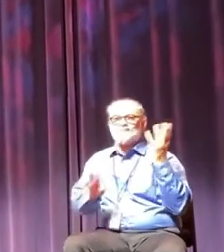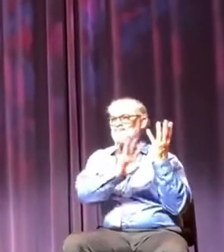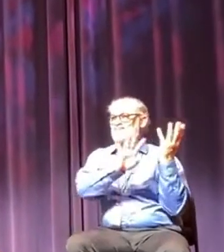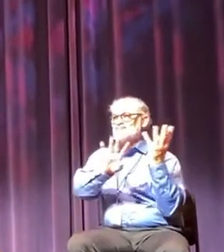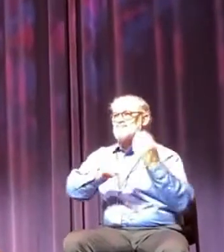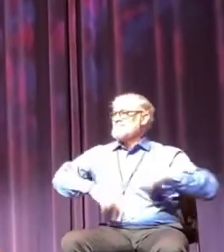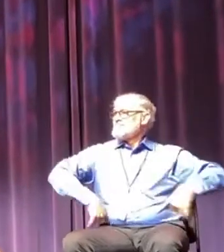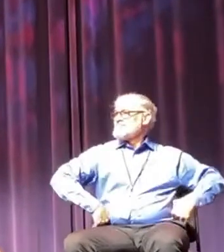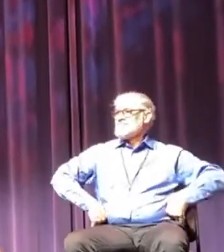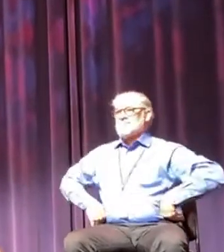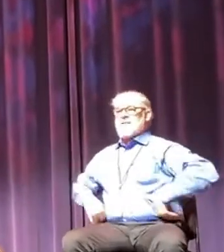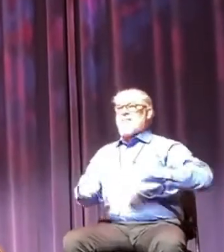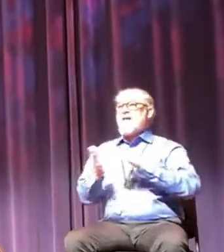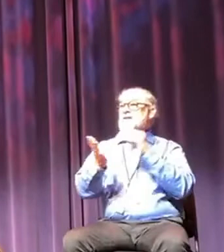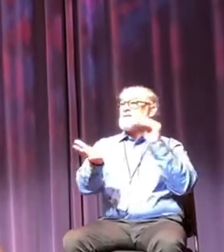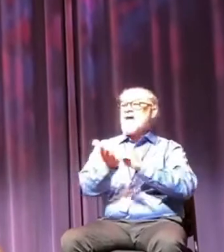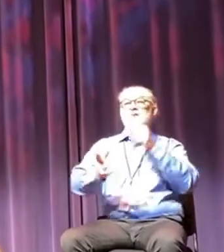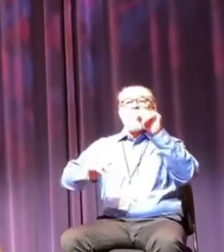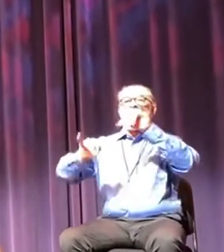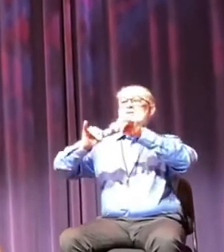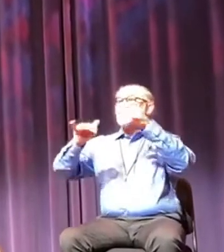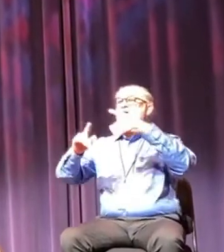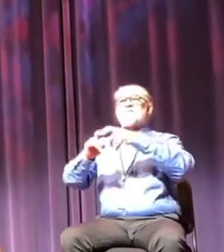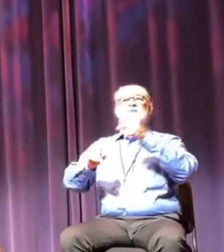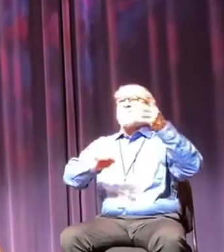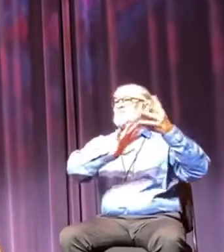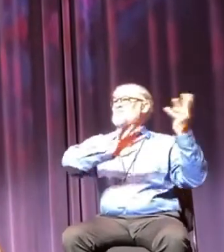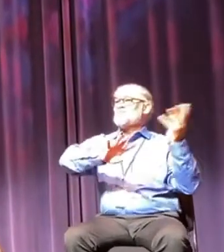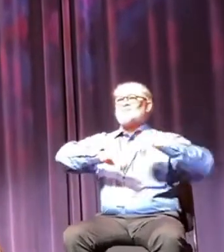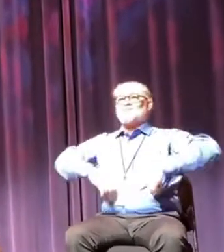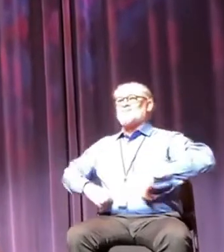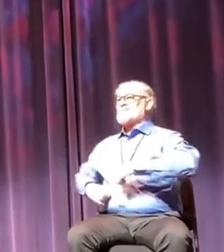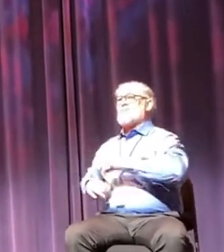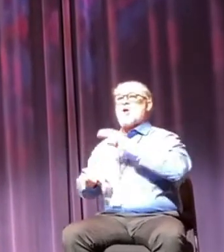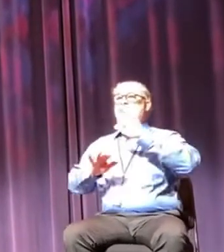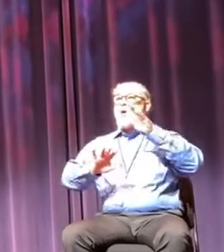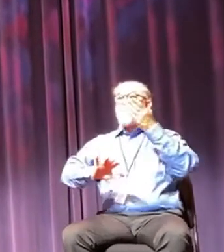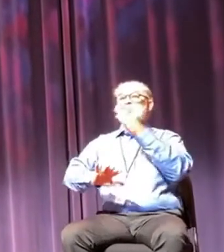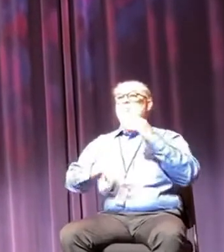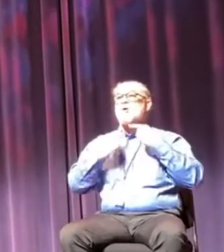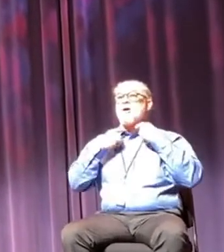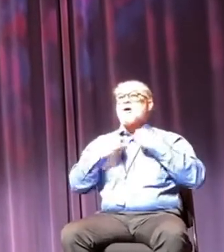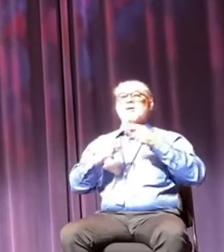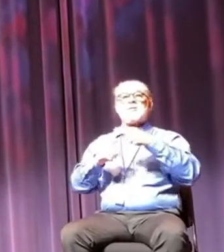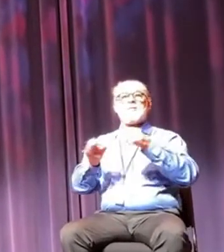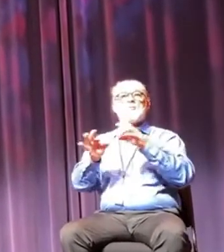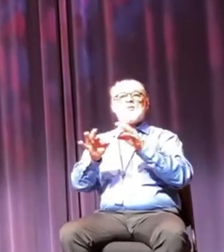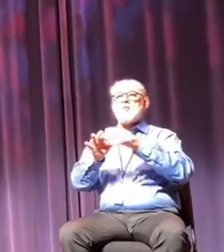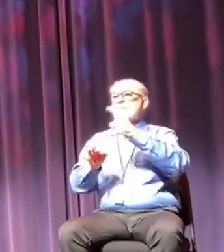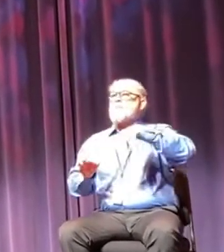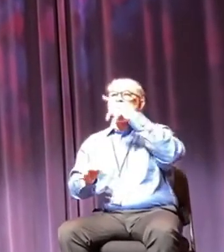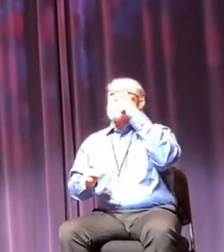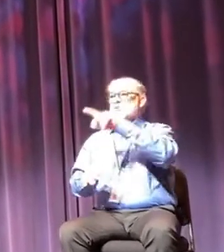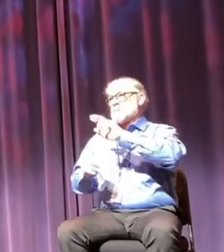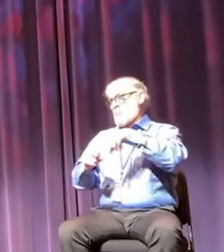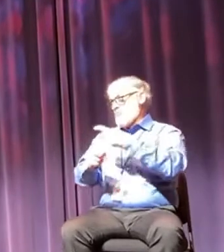Summoned doctors and engineers from her barangay. Her blue collar made worthy among them because she worked harder.